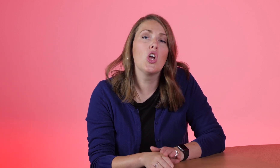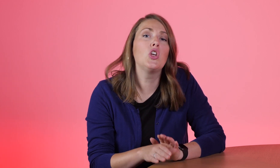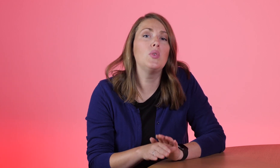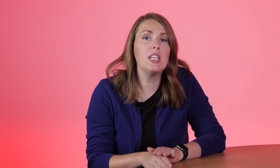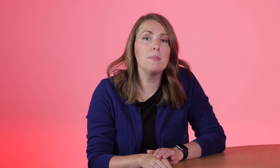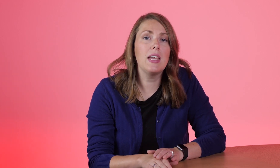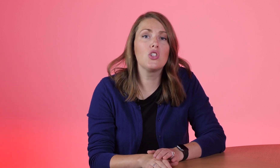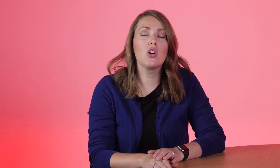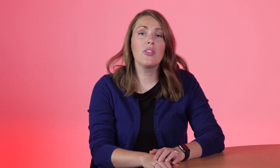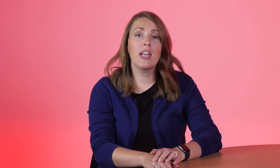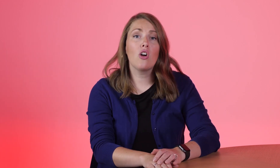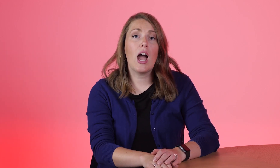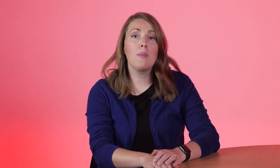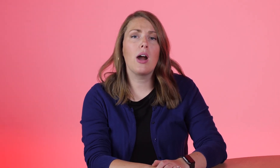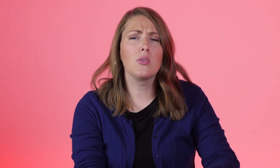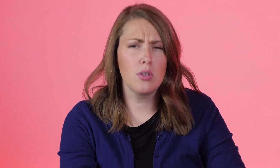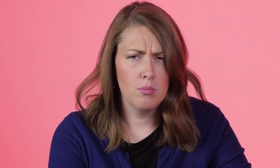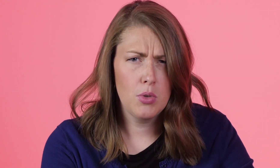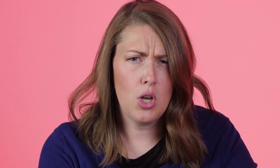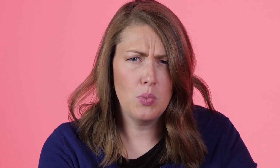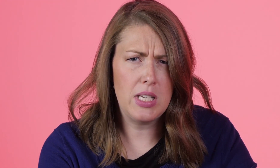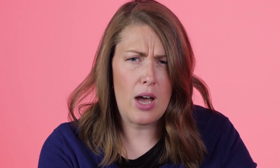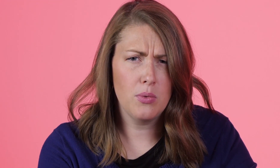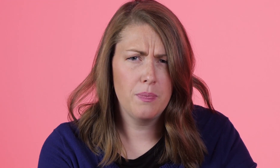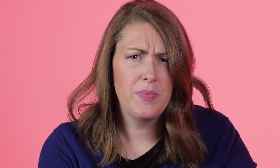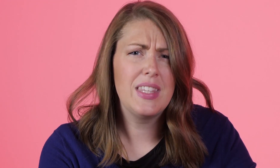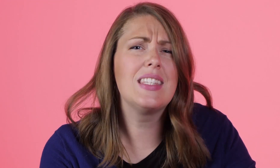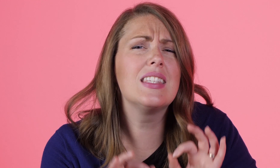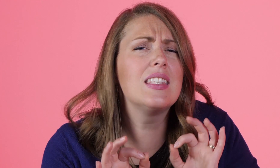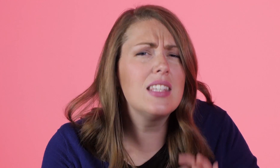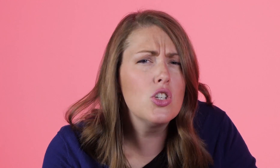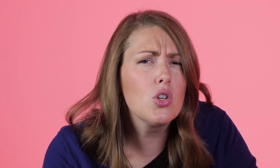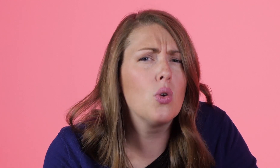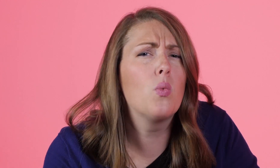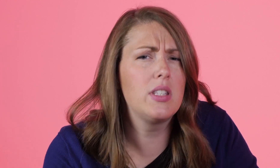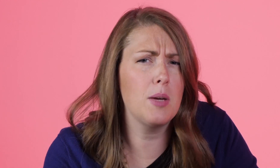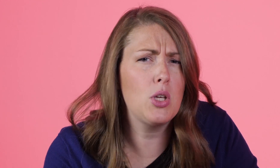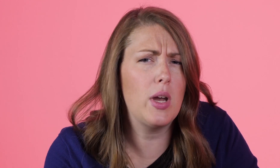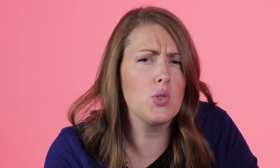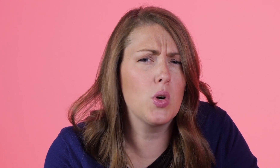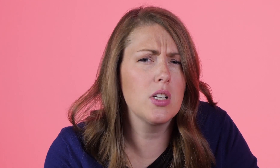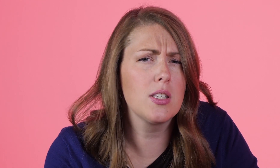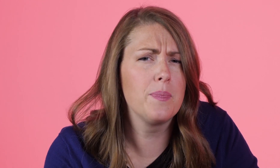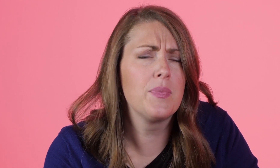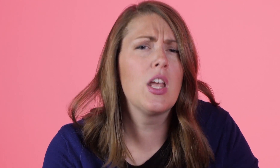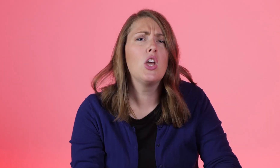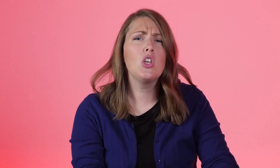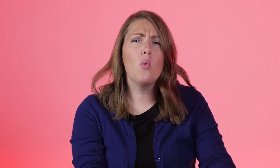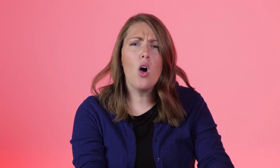words you need to make sure that your eyebrows go down this is essential with wh words you